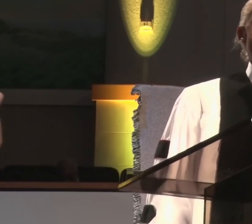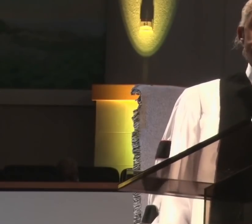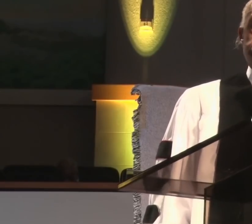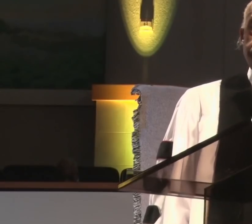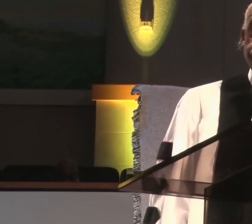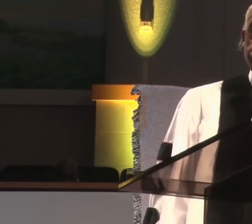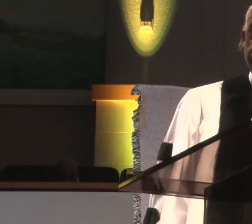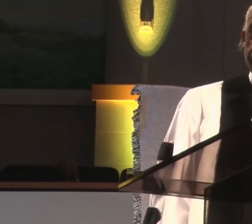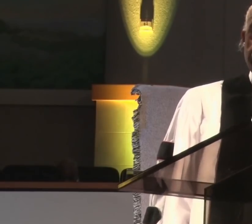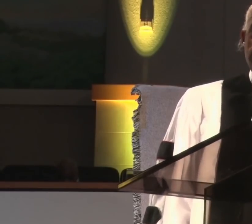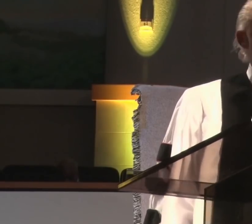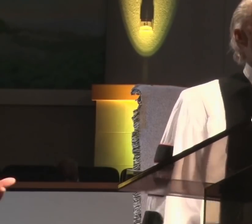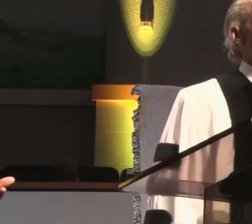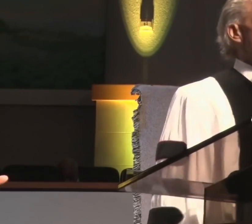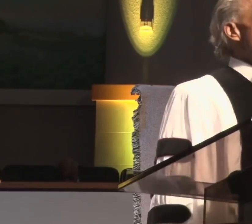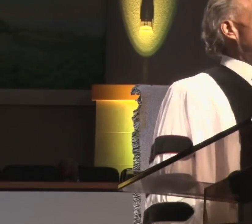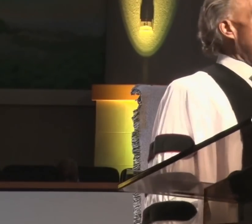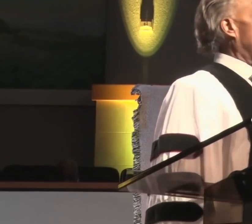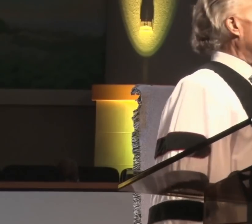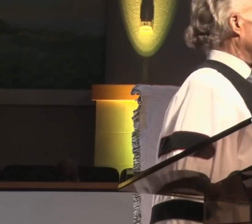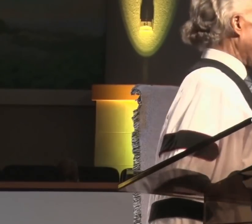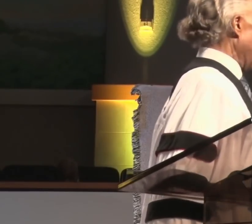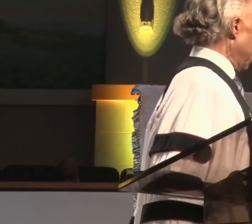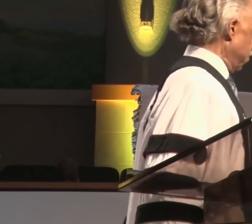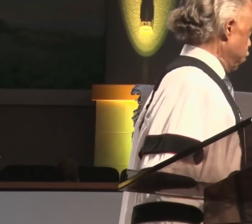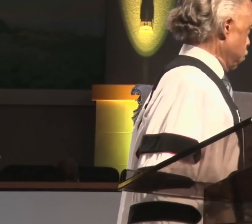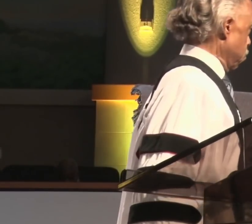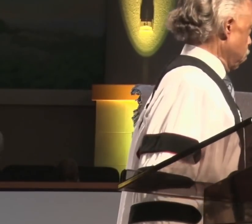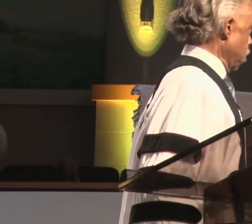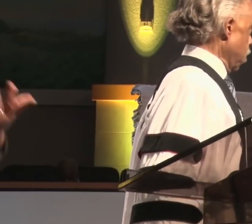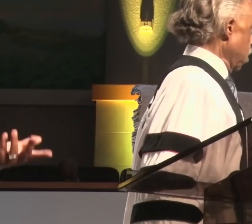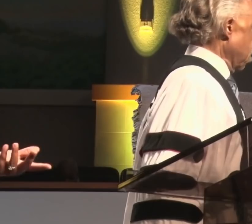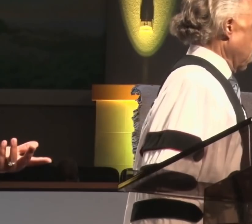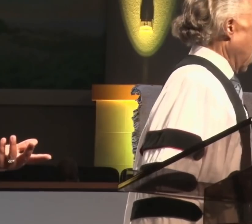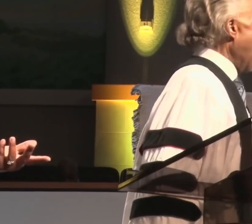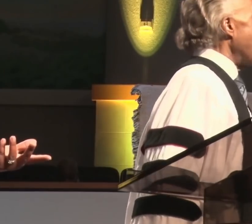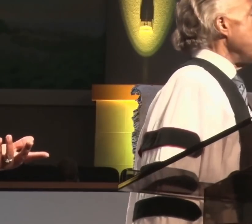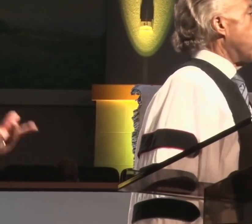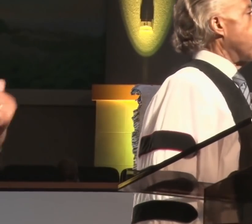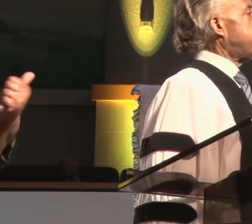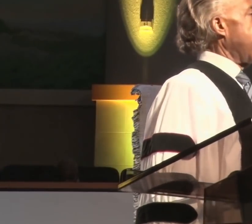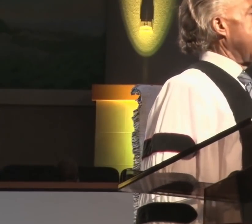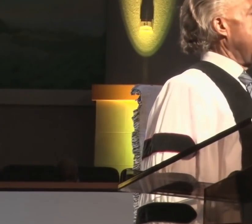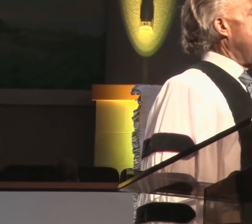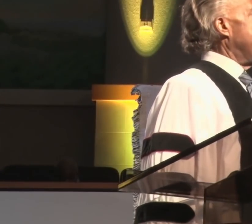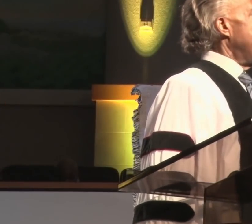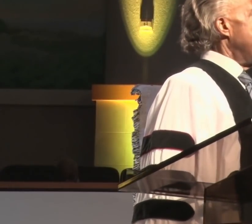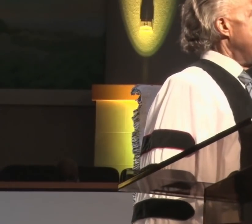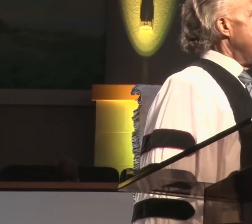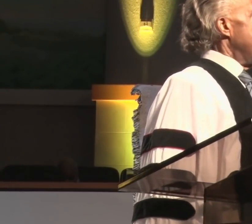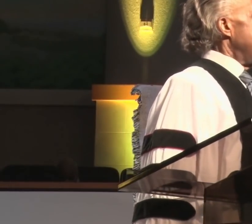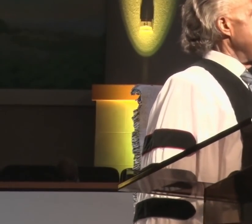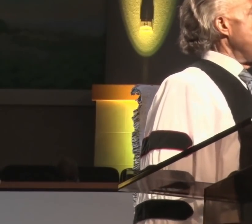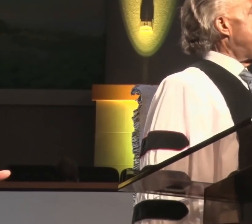YOU SCARE OTHERS BY SAYING, IF YOU DO THAT, YOU’RE GOING TO JAIL. HOW ARE YOU GOING TO SCARE A BAD